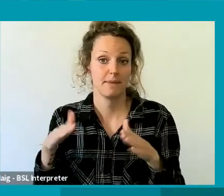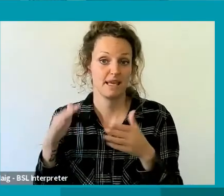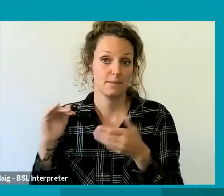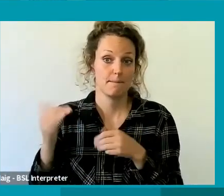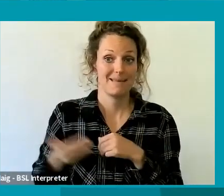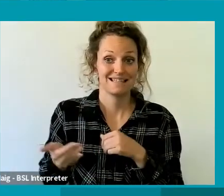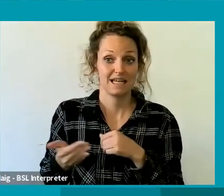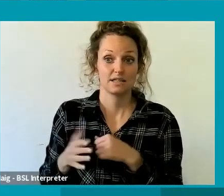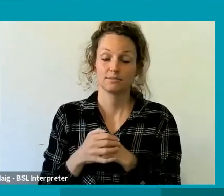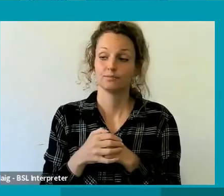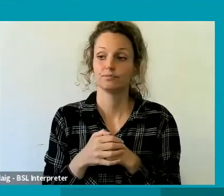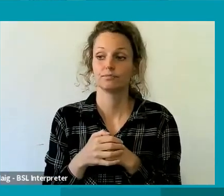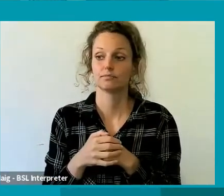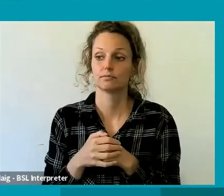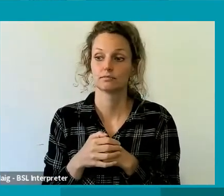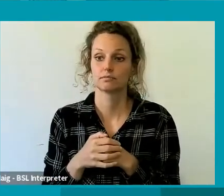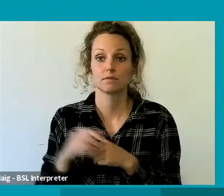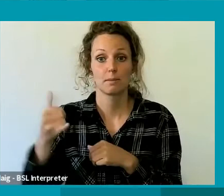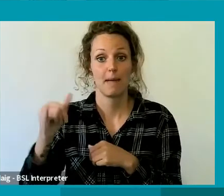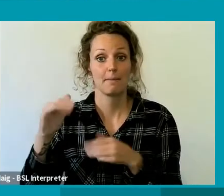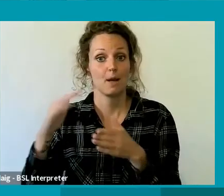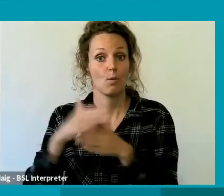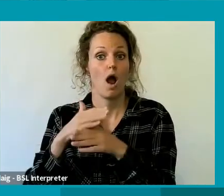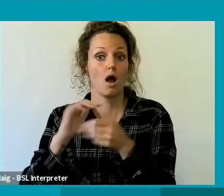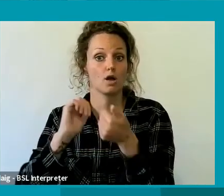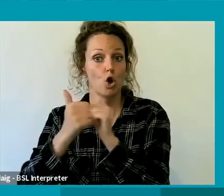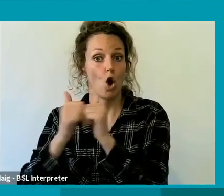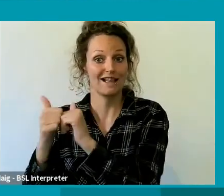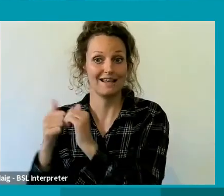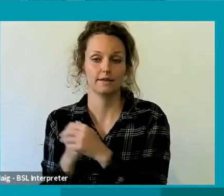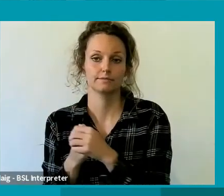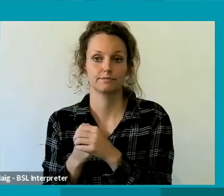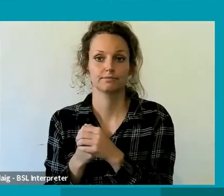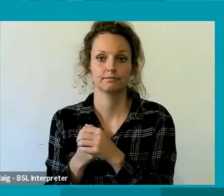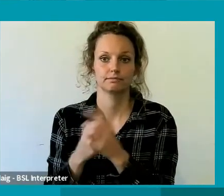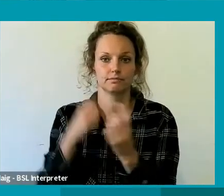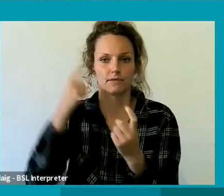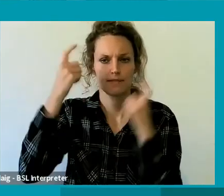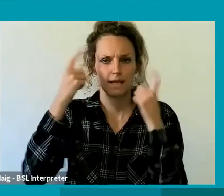Why not even think about offering a recommendation to somebody that you know